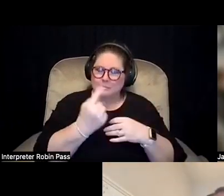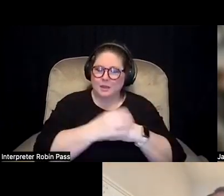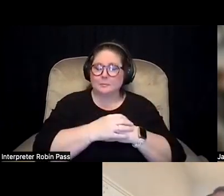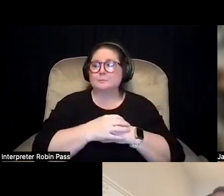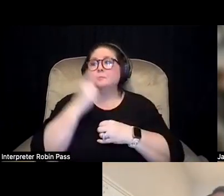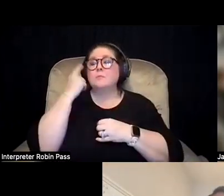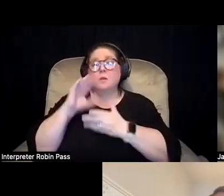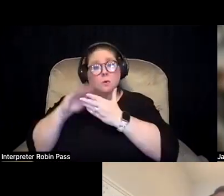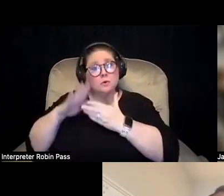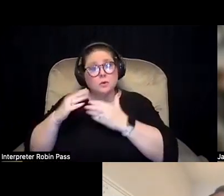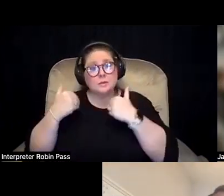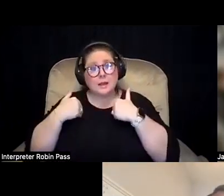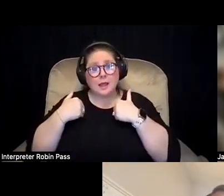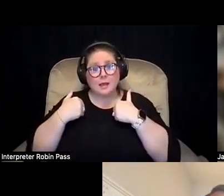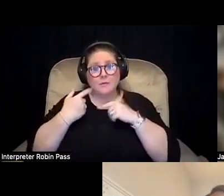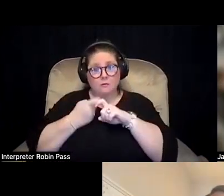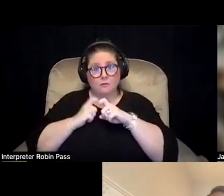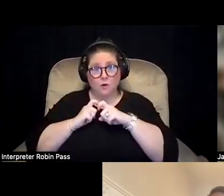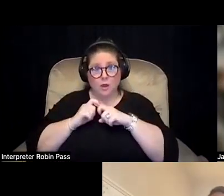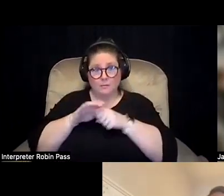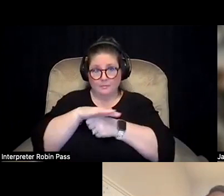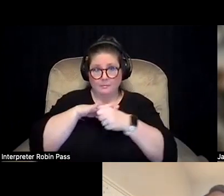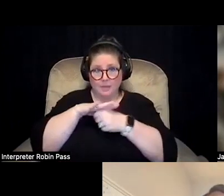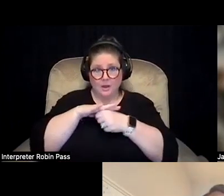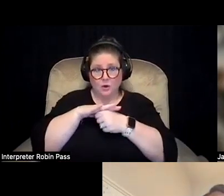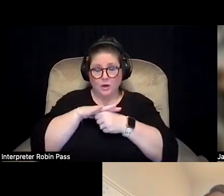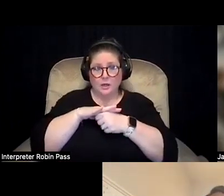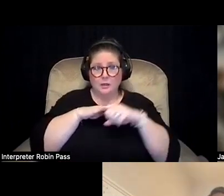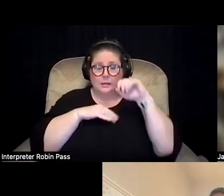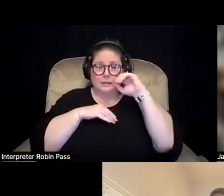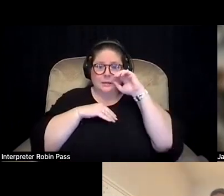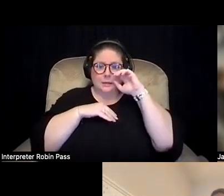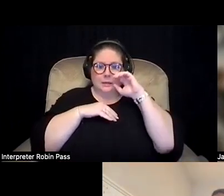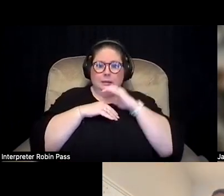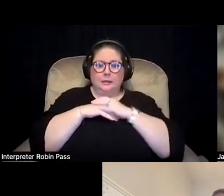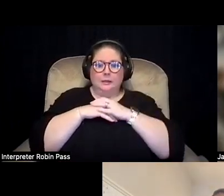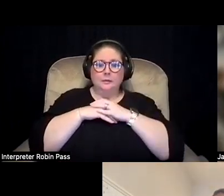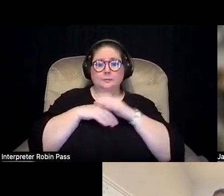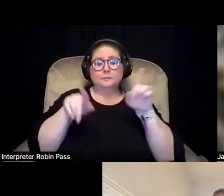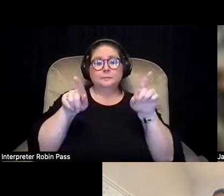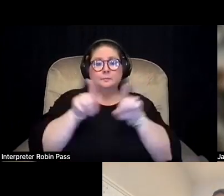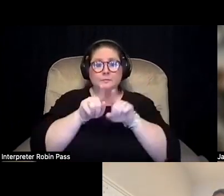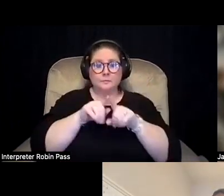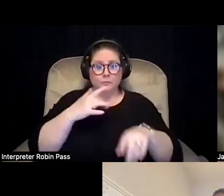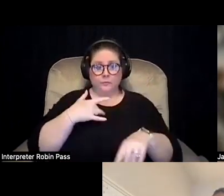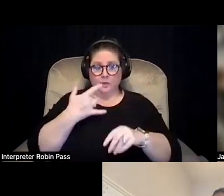i have that are from the greenwood community or from norway tulsa they also feel connected